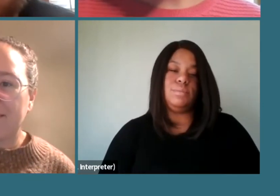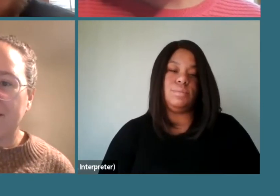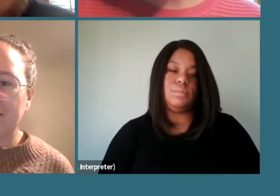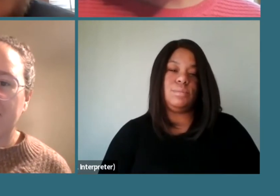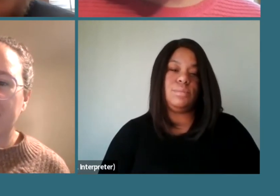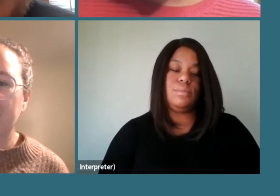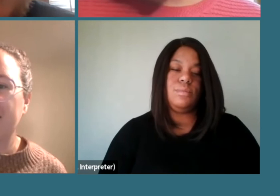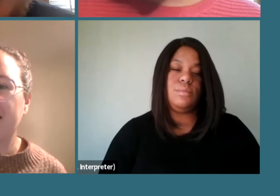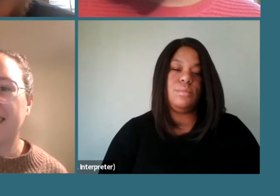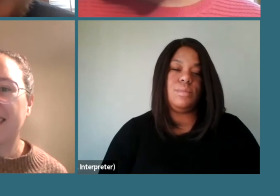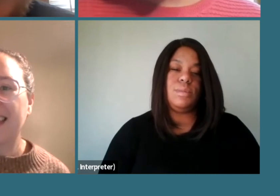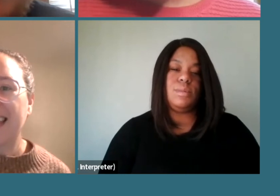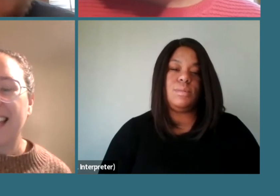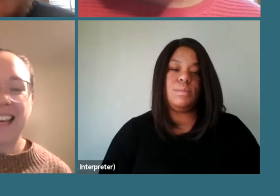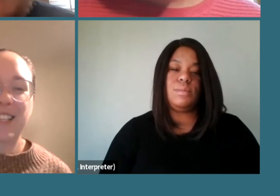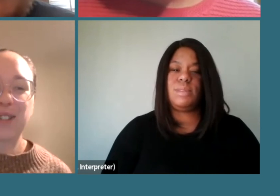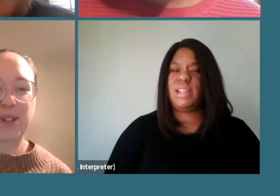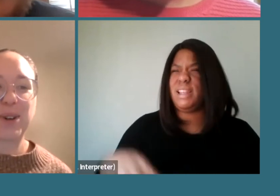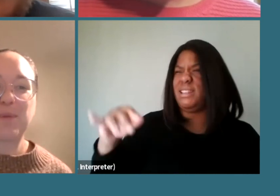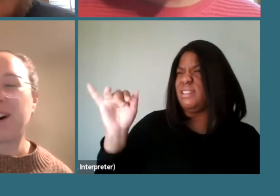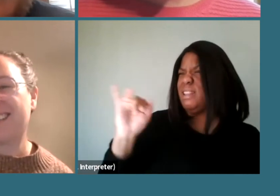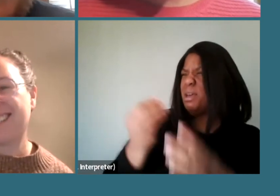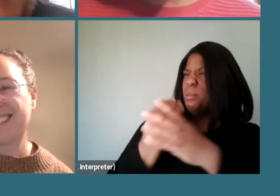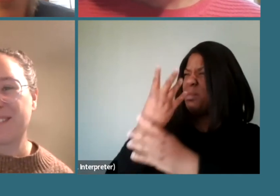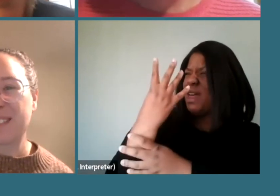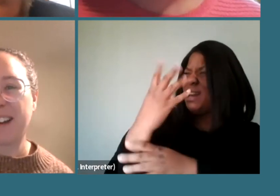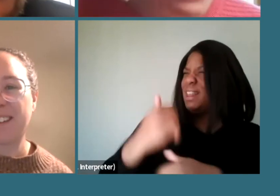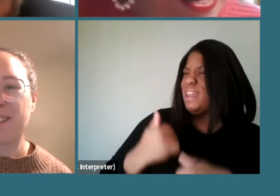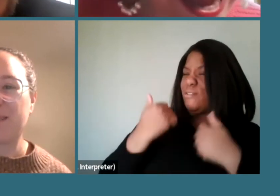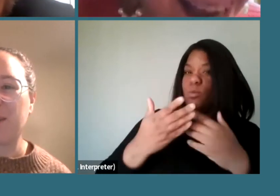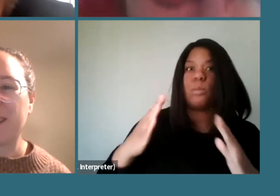Is this like a plant in a living room? It sure was.